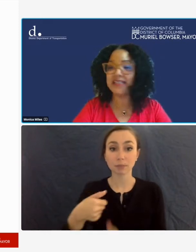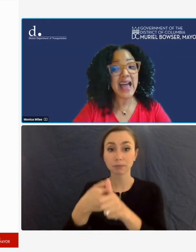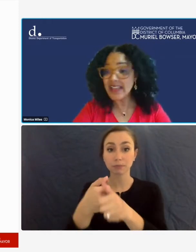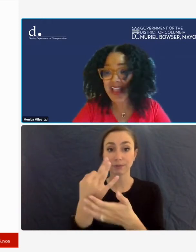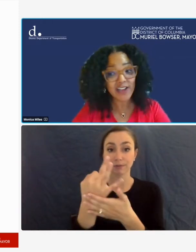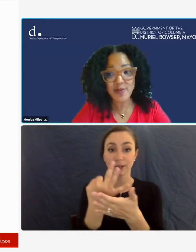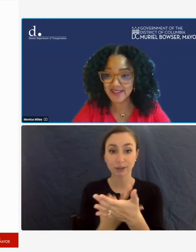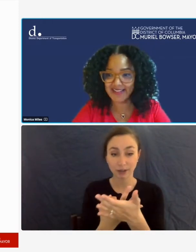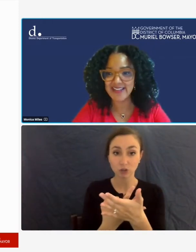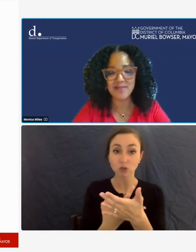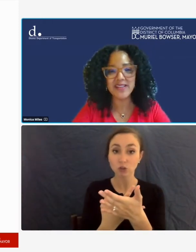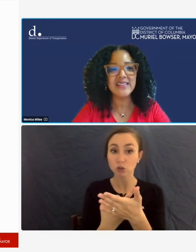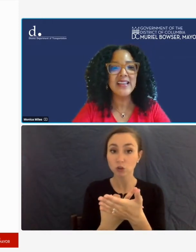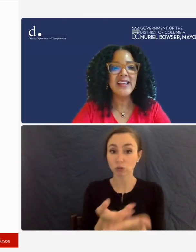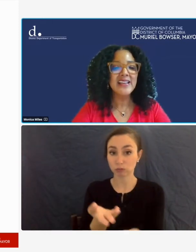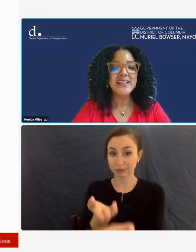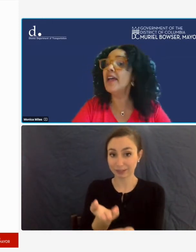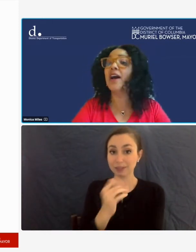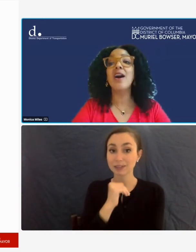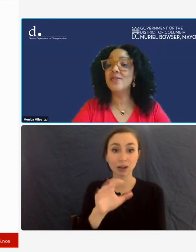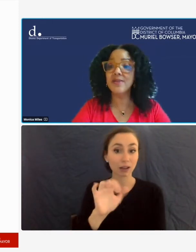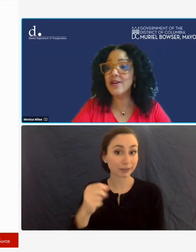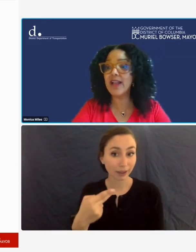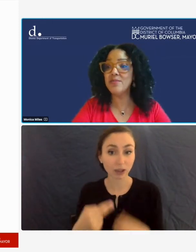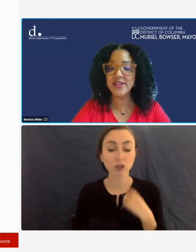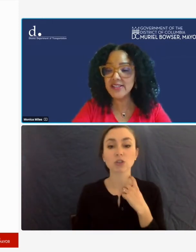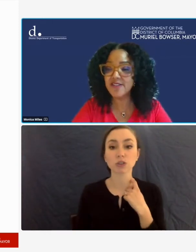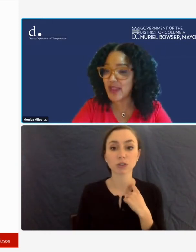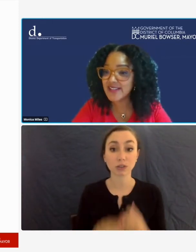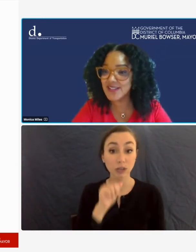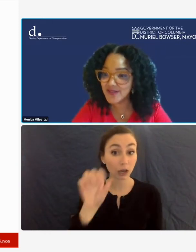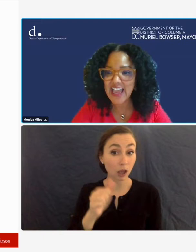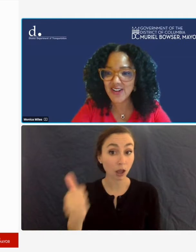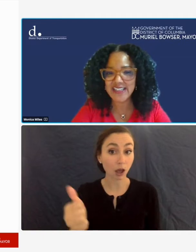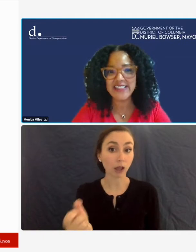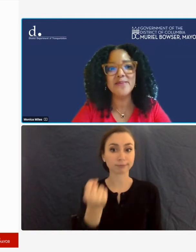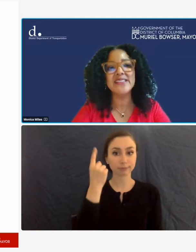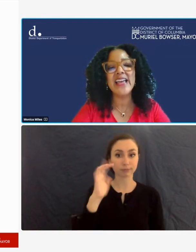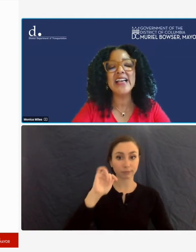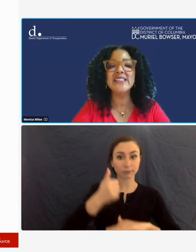cash basis statements not other comprehensive basis of accounting statements it has to